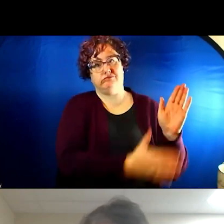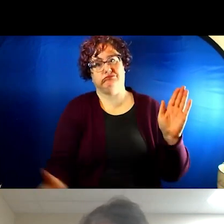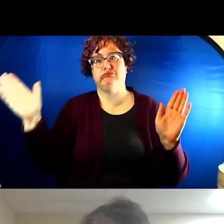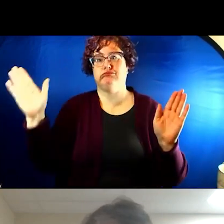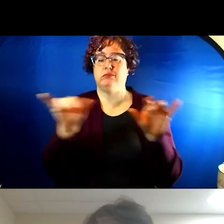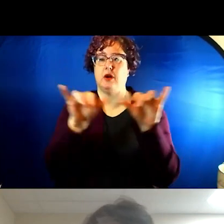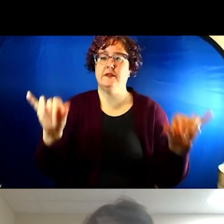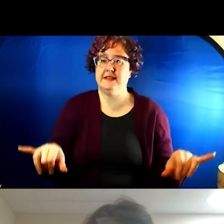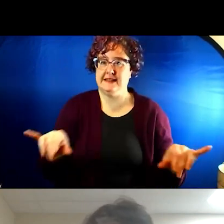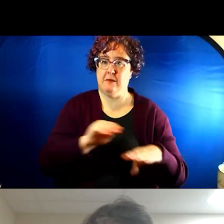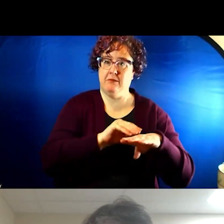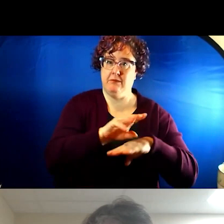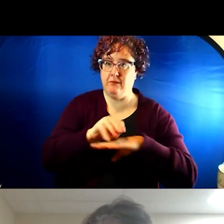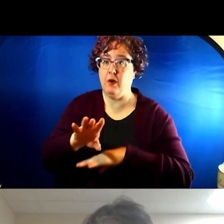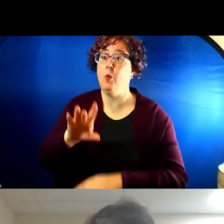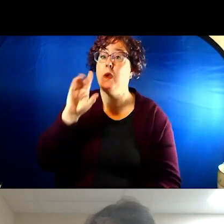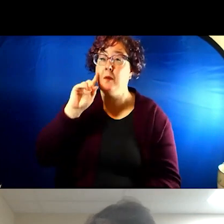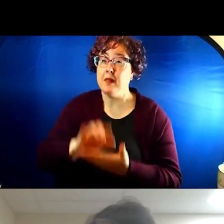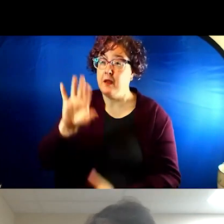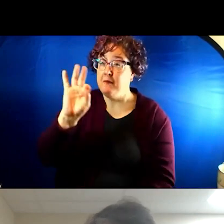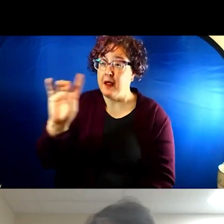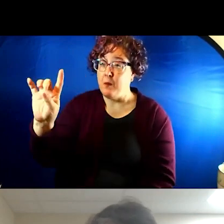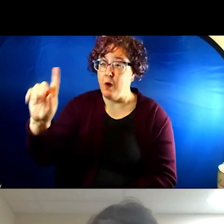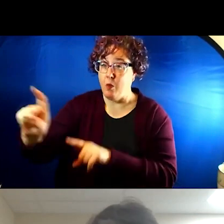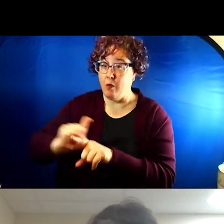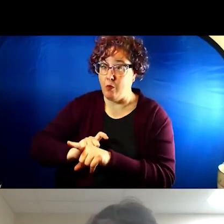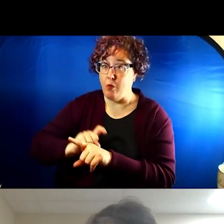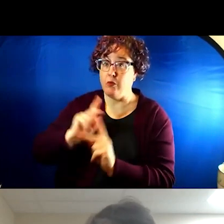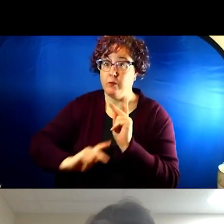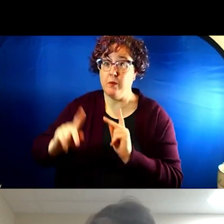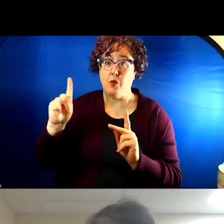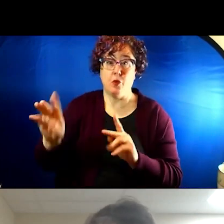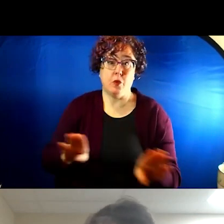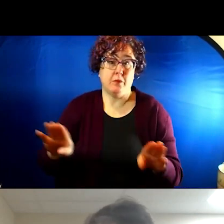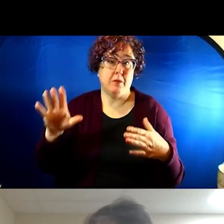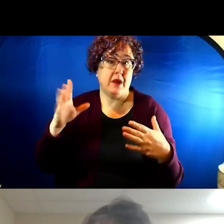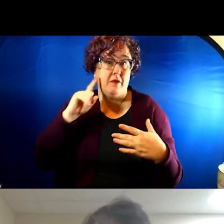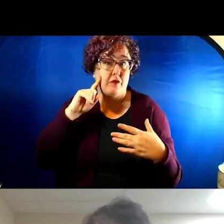WE BELIEVE THAT 911 CALLS FOR PEOPLE EXPERIENCES BEHAVIORAL HEALTH CRISIS WILL DECREASE.